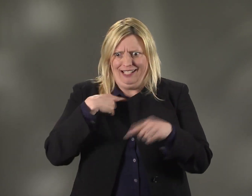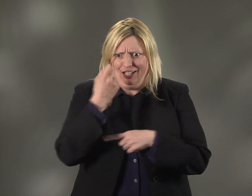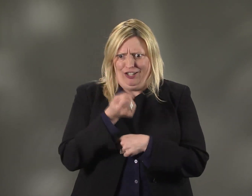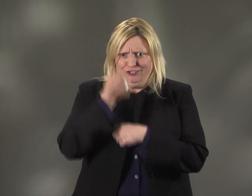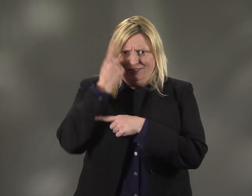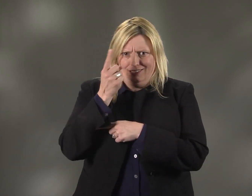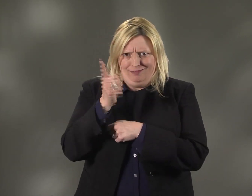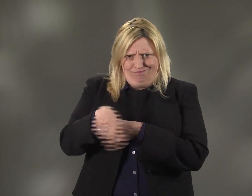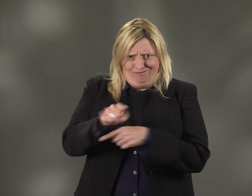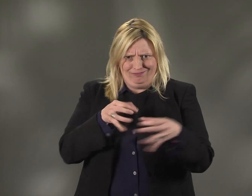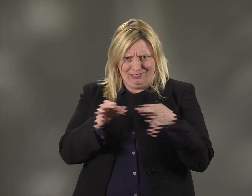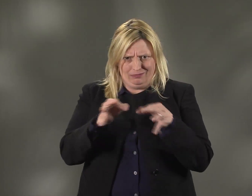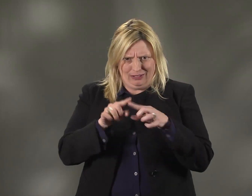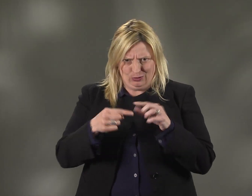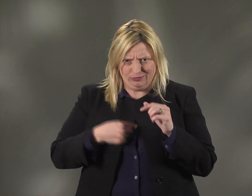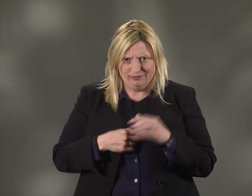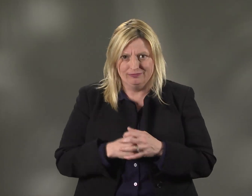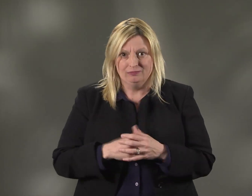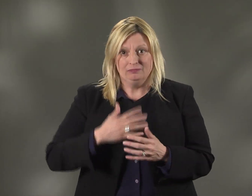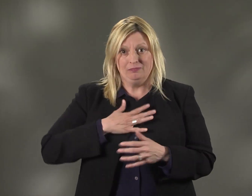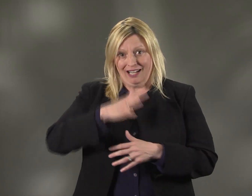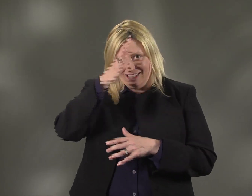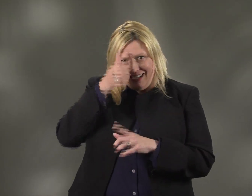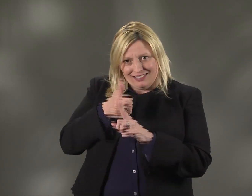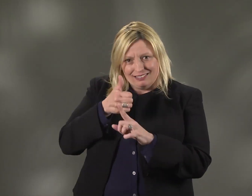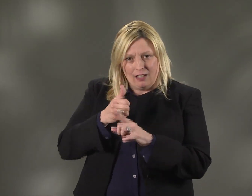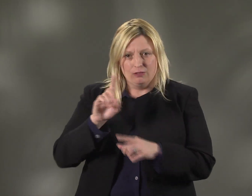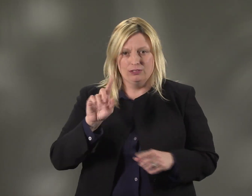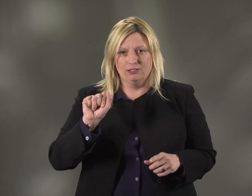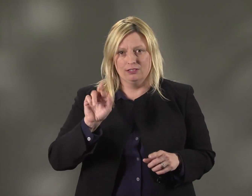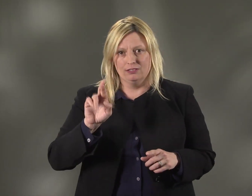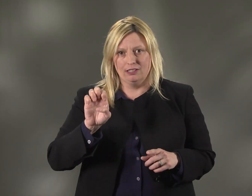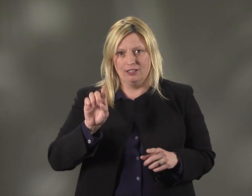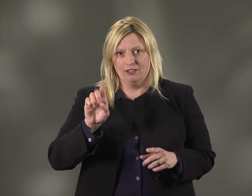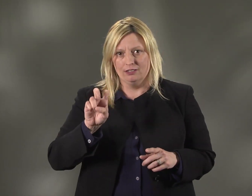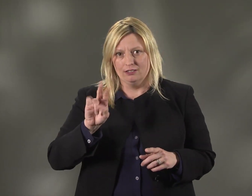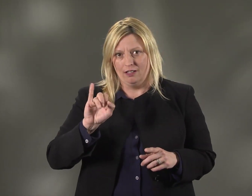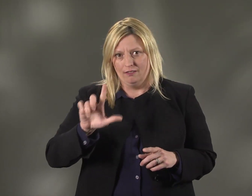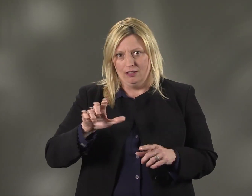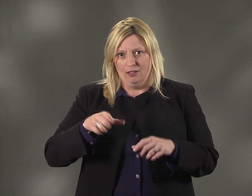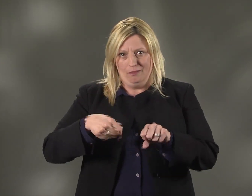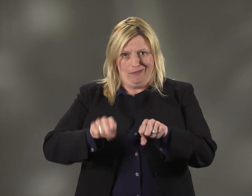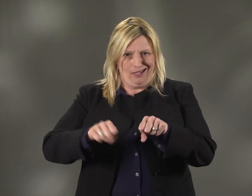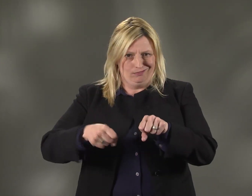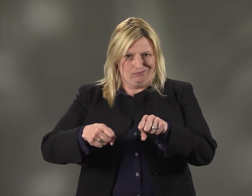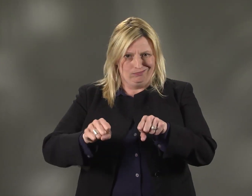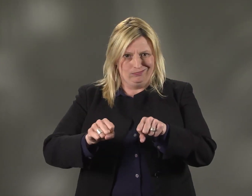Here's what I finally understood. My dad was a daredevil bike racer